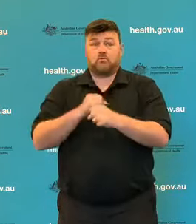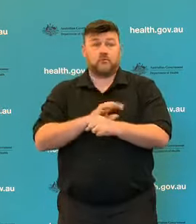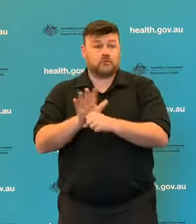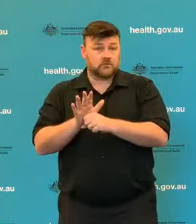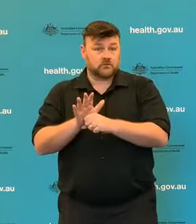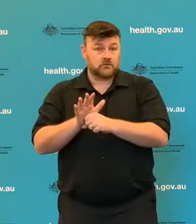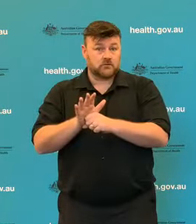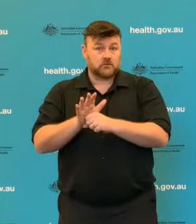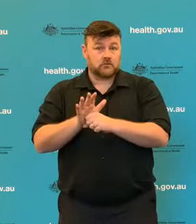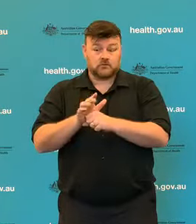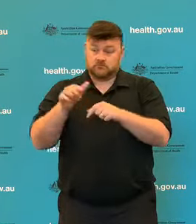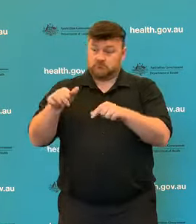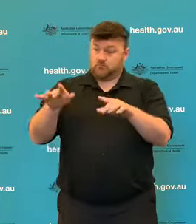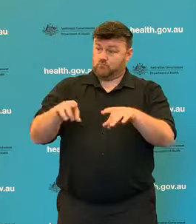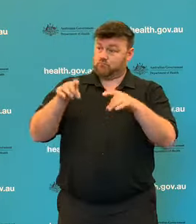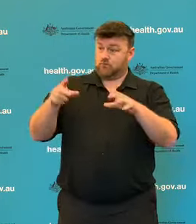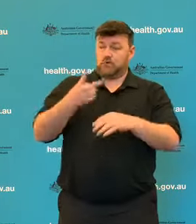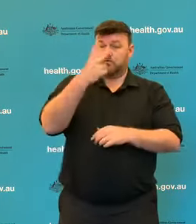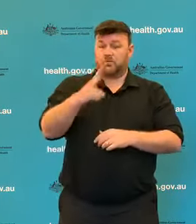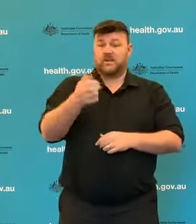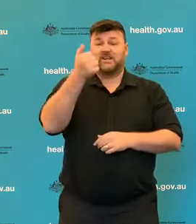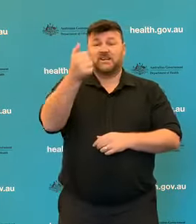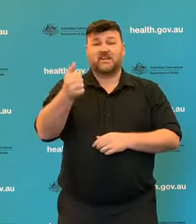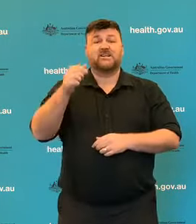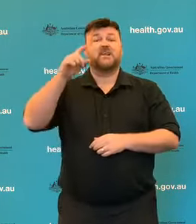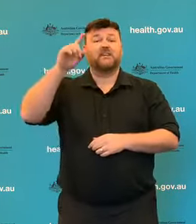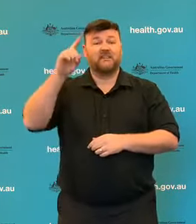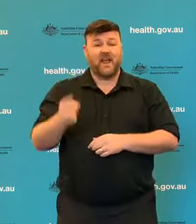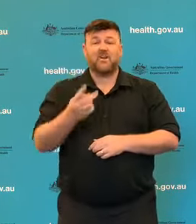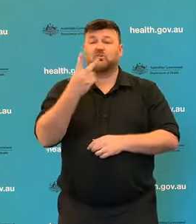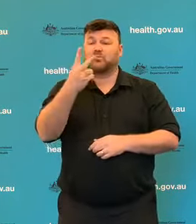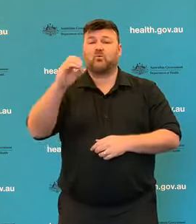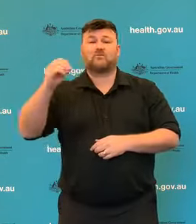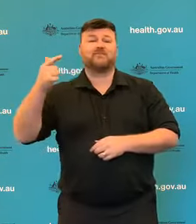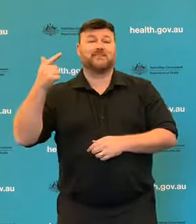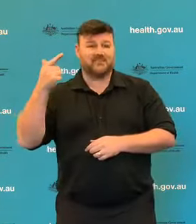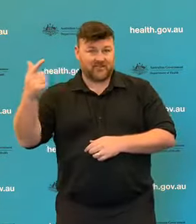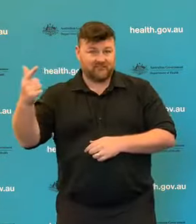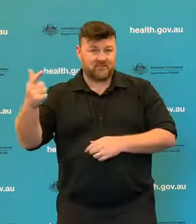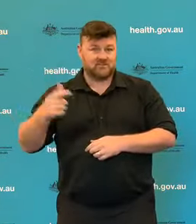in our country to 26,207. The global figure for the number of